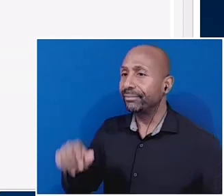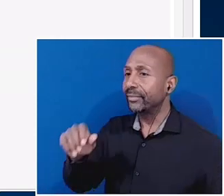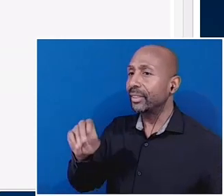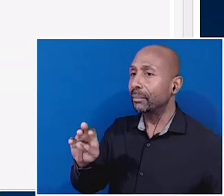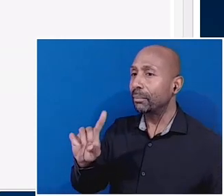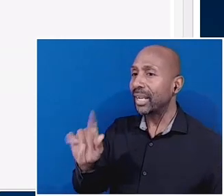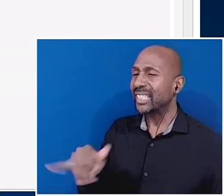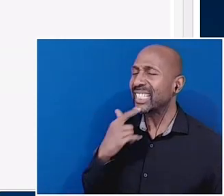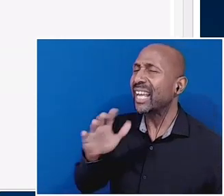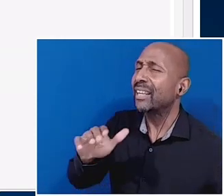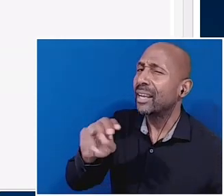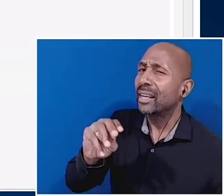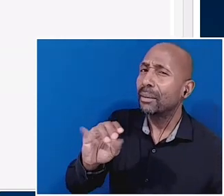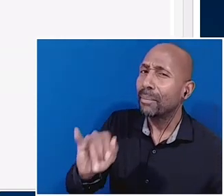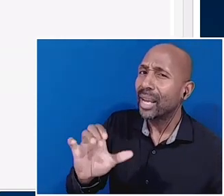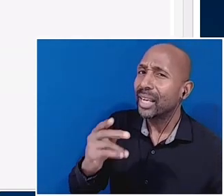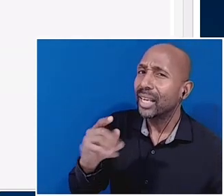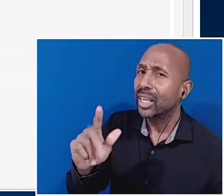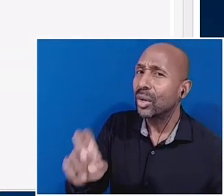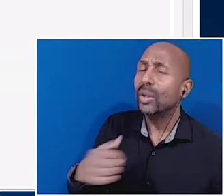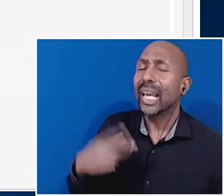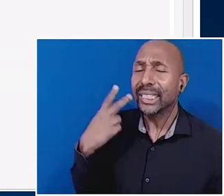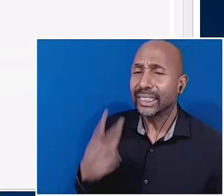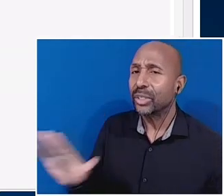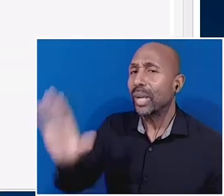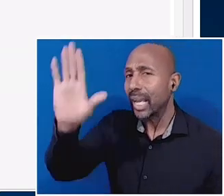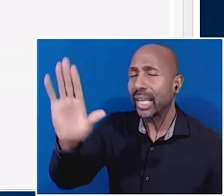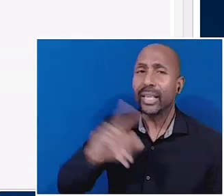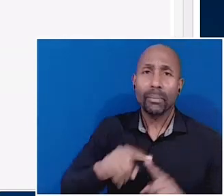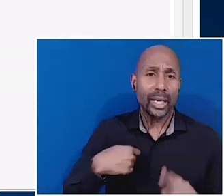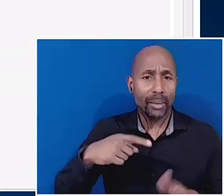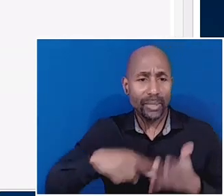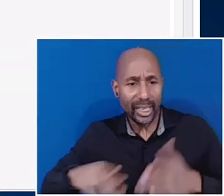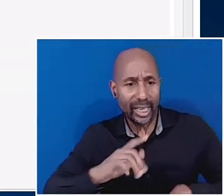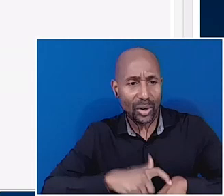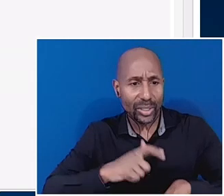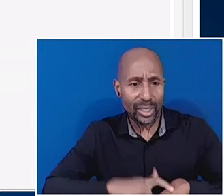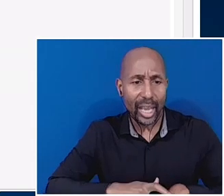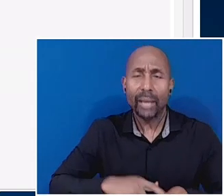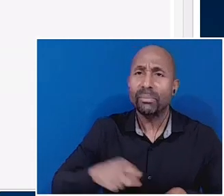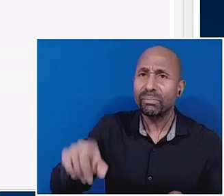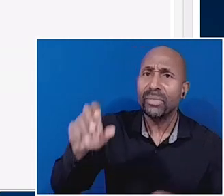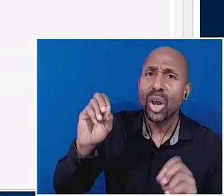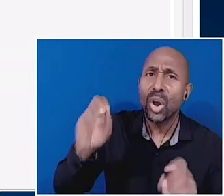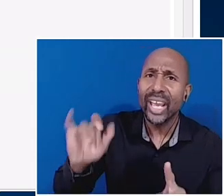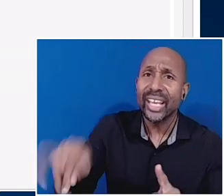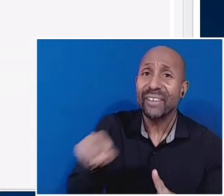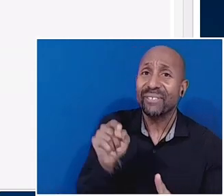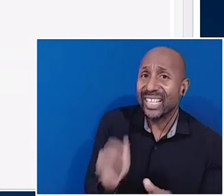the length of the rest of the document. Would folks be okay if this would be the final comment on this section of 602.22